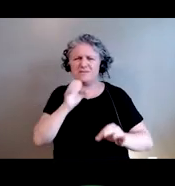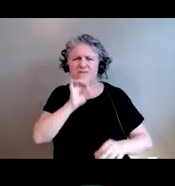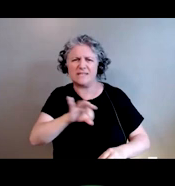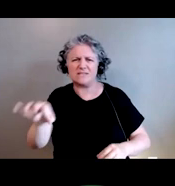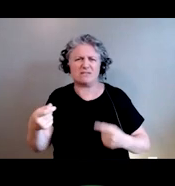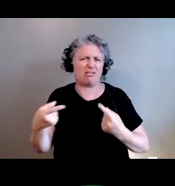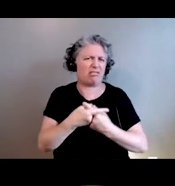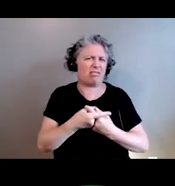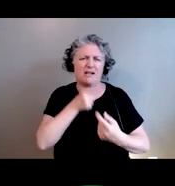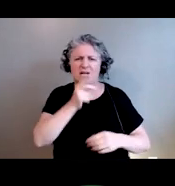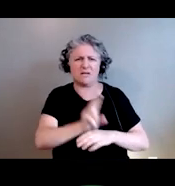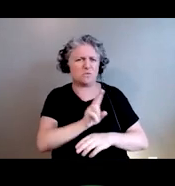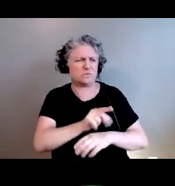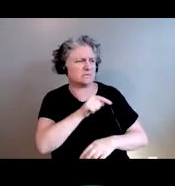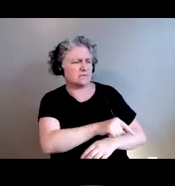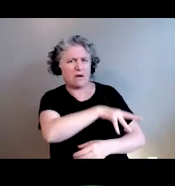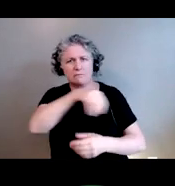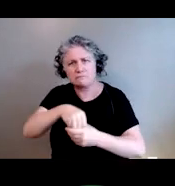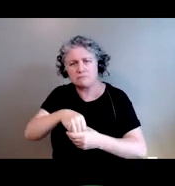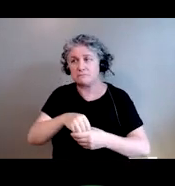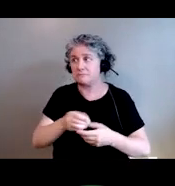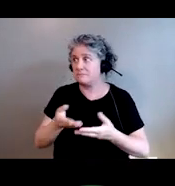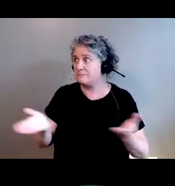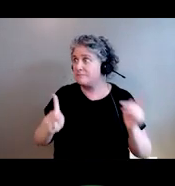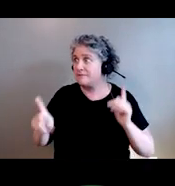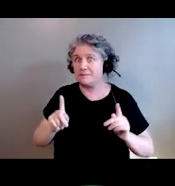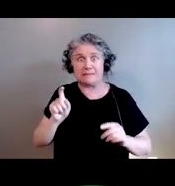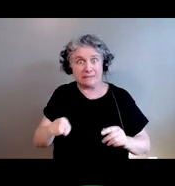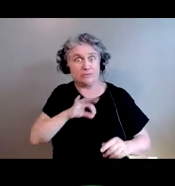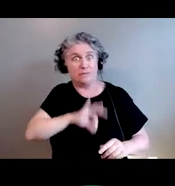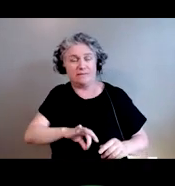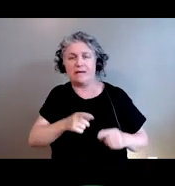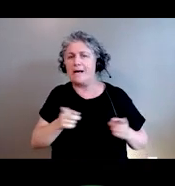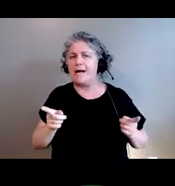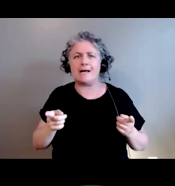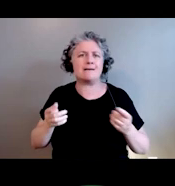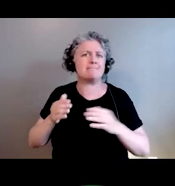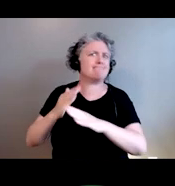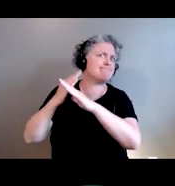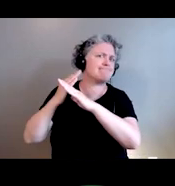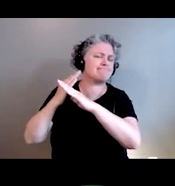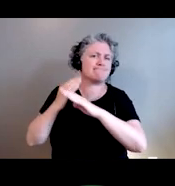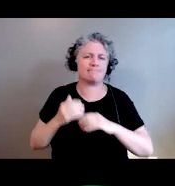In this on this side there's a series of photos I'd like to introduce in the top right sorry